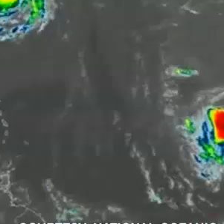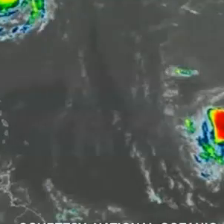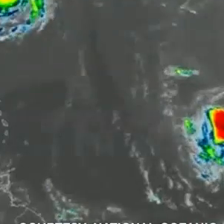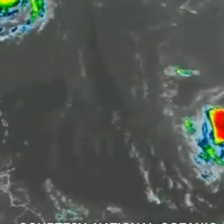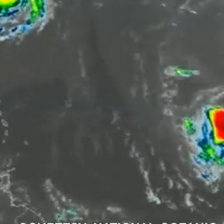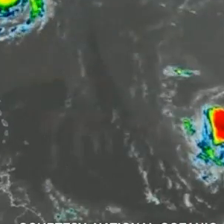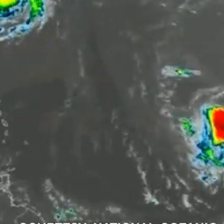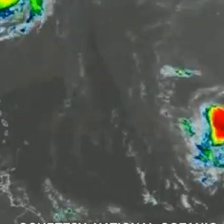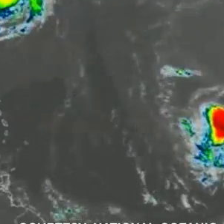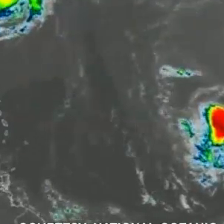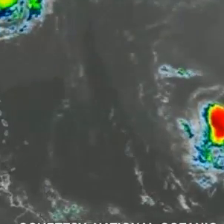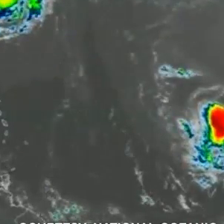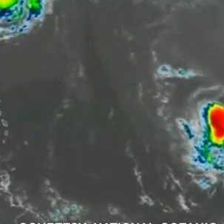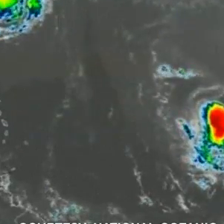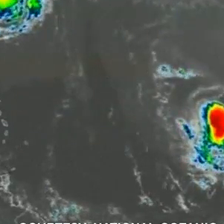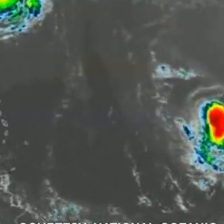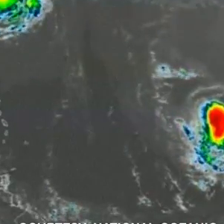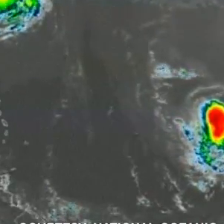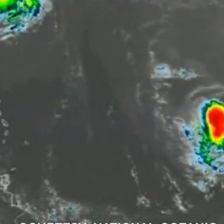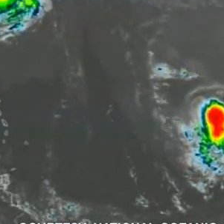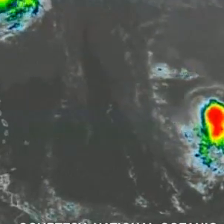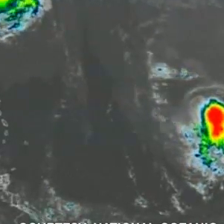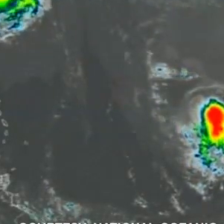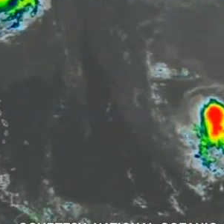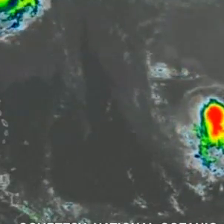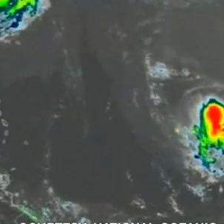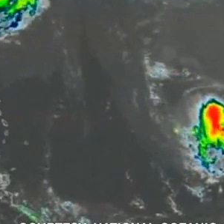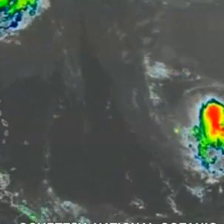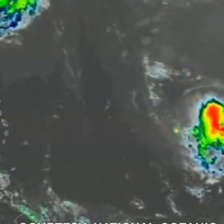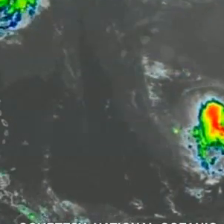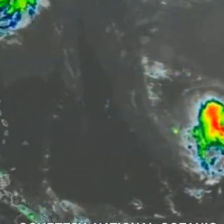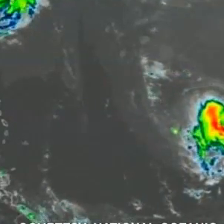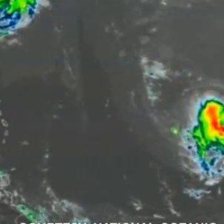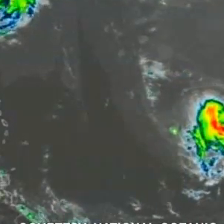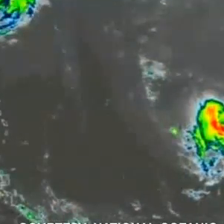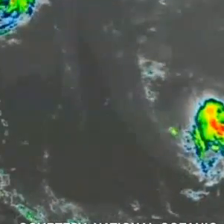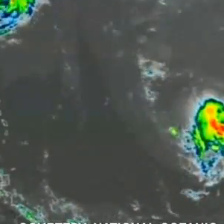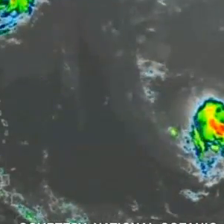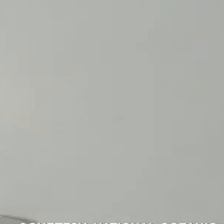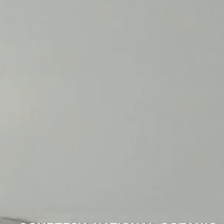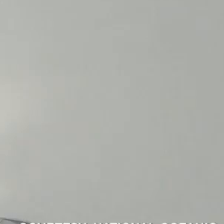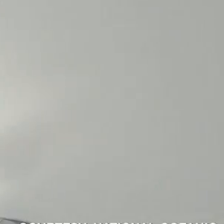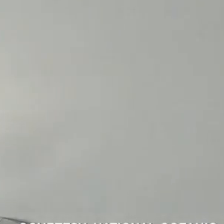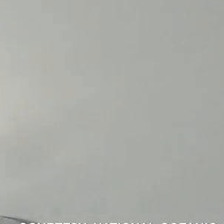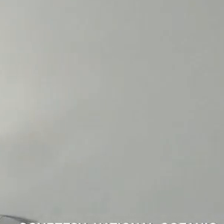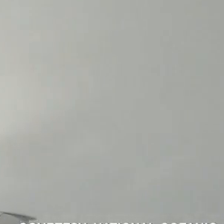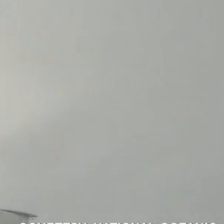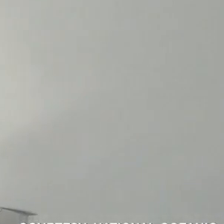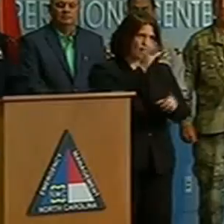North Carolina Governor Roy Cooper is warning residents not to underestimate the storm.